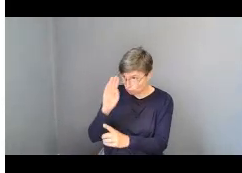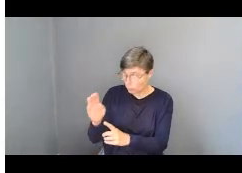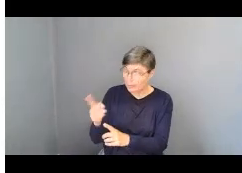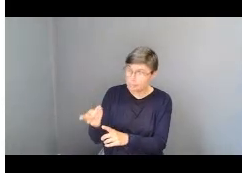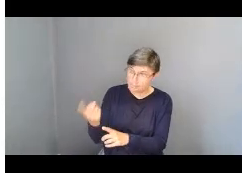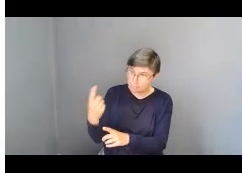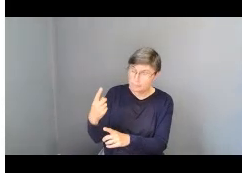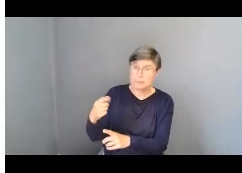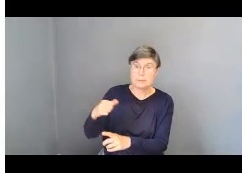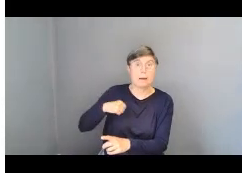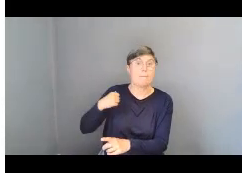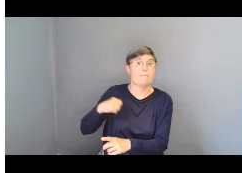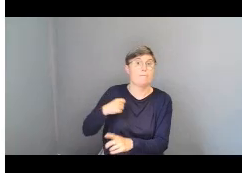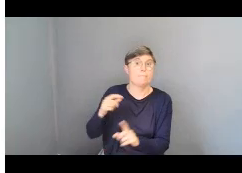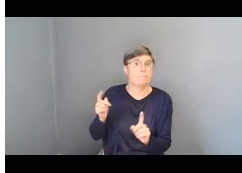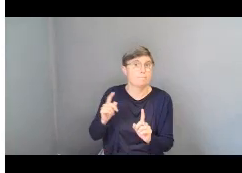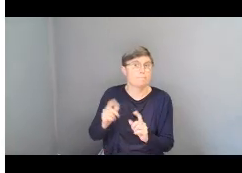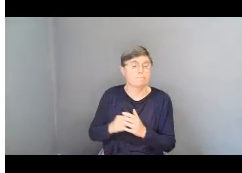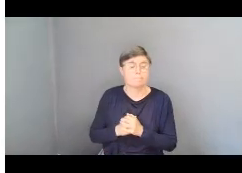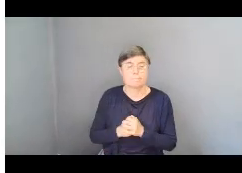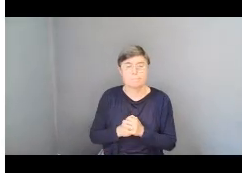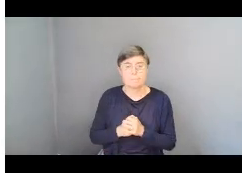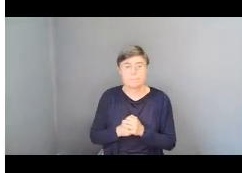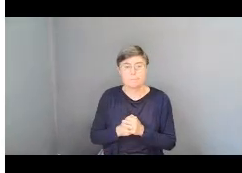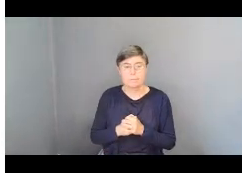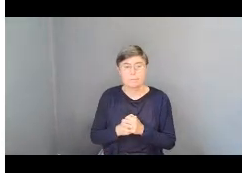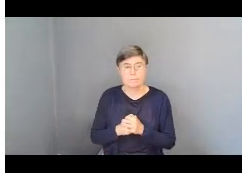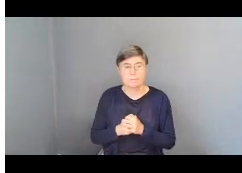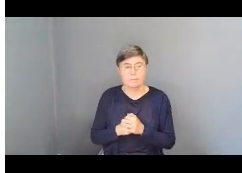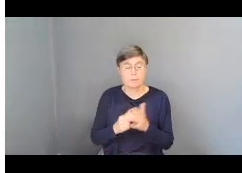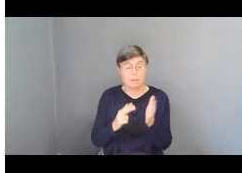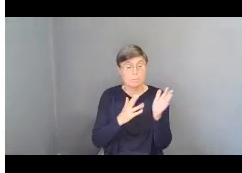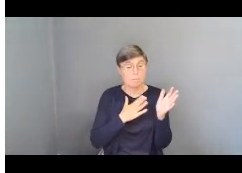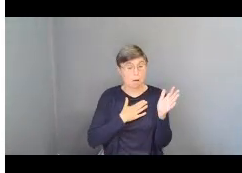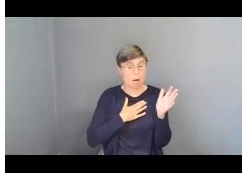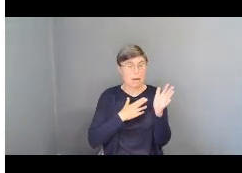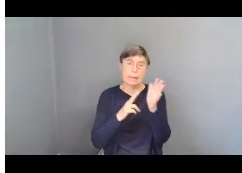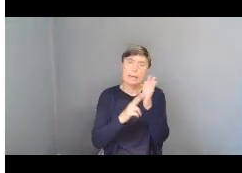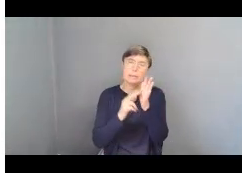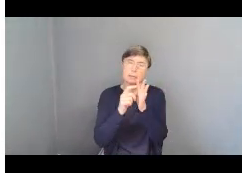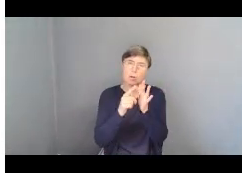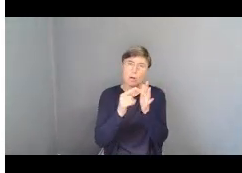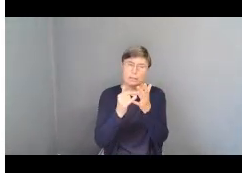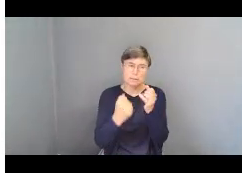Self-managers can buy NDIS supports from registered,